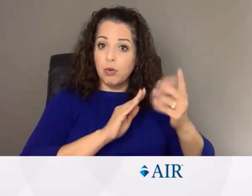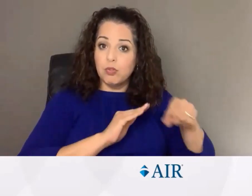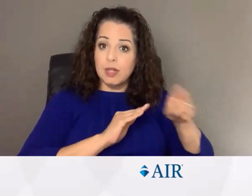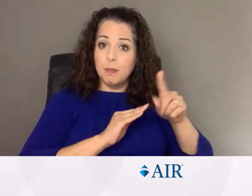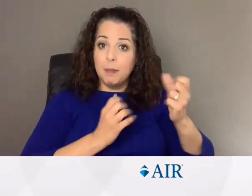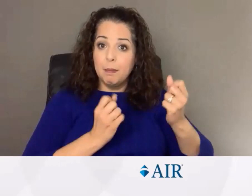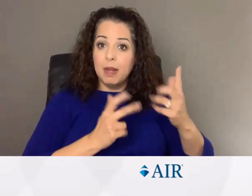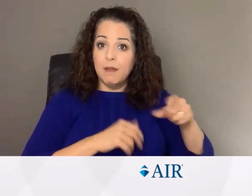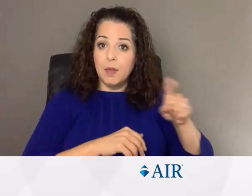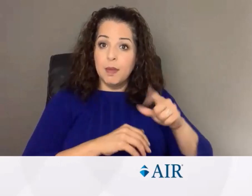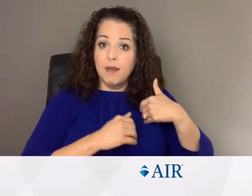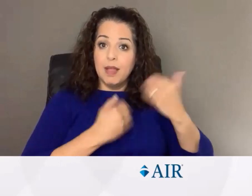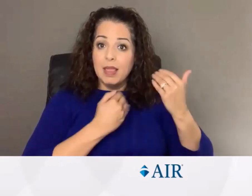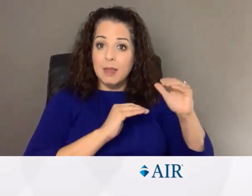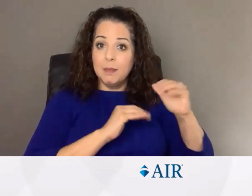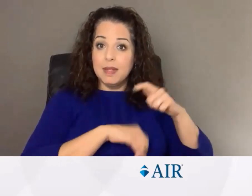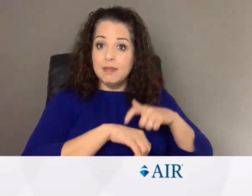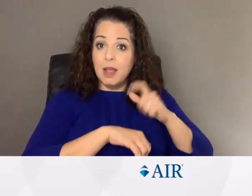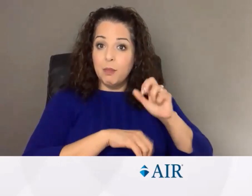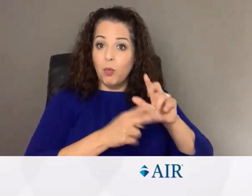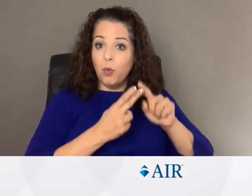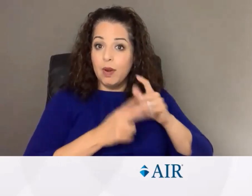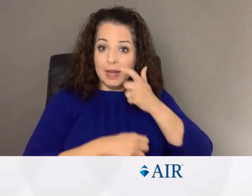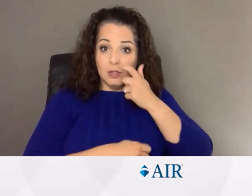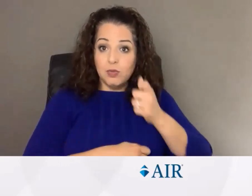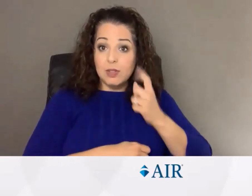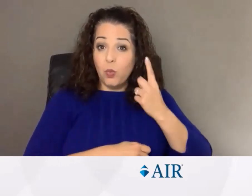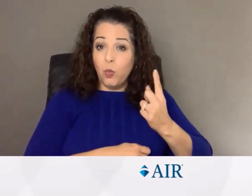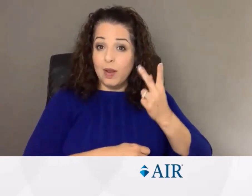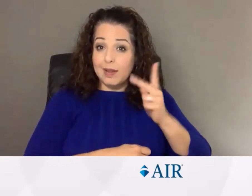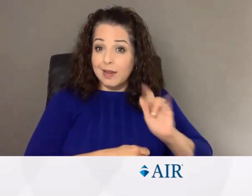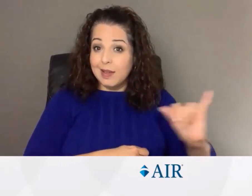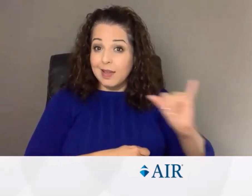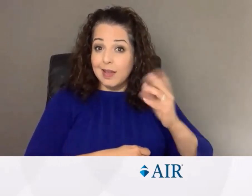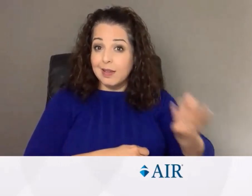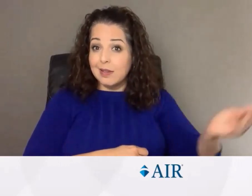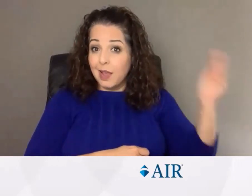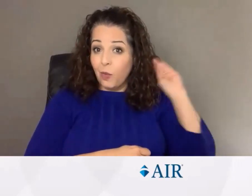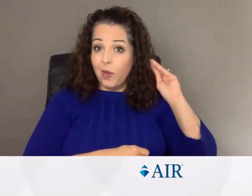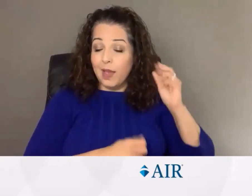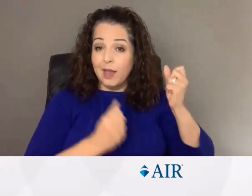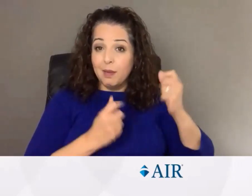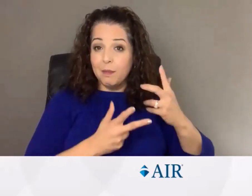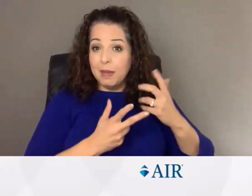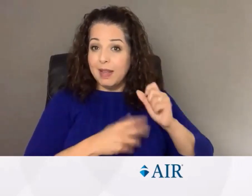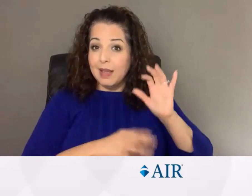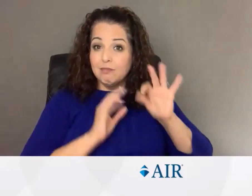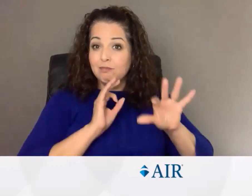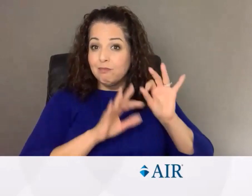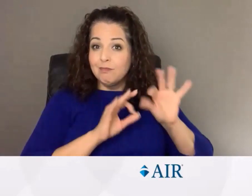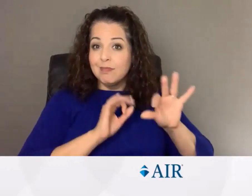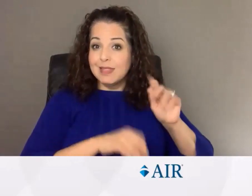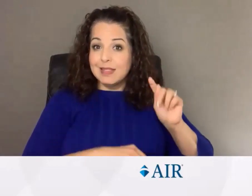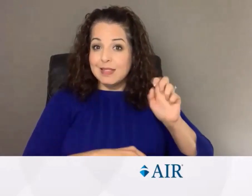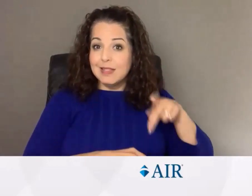So is there like one key takeaway among the many tips that you've offered?